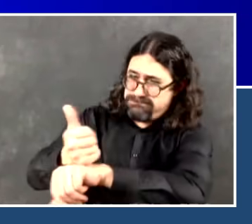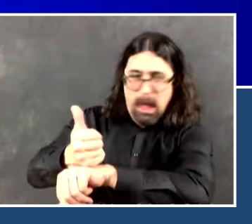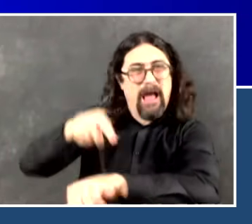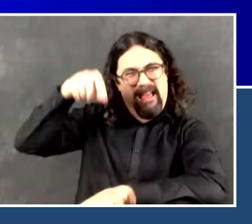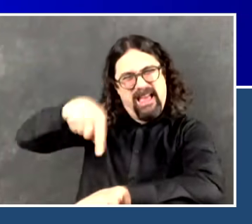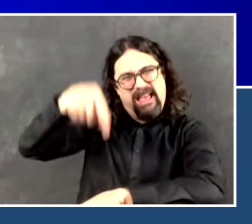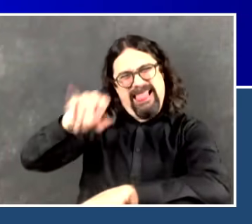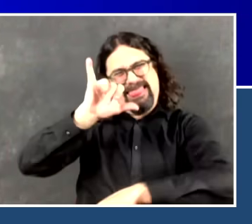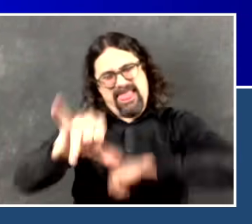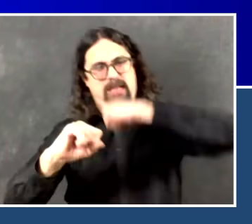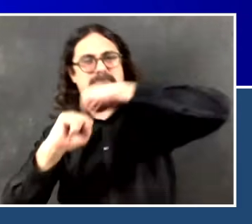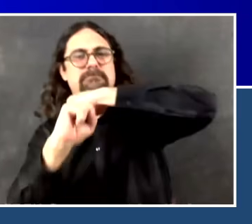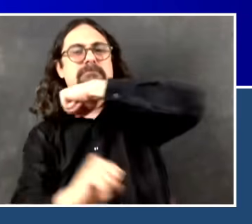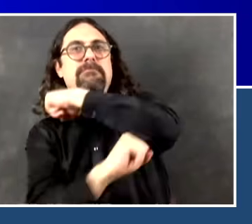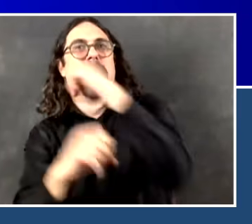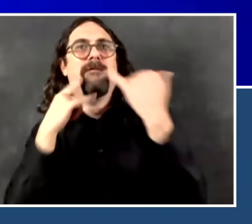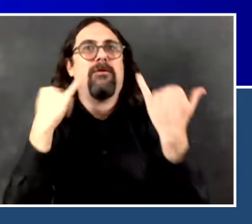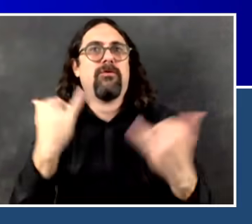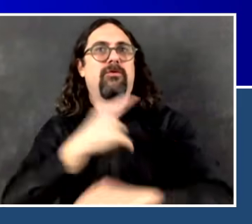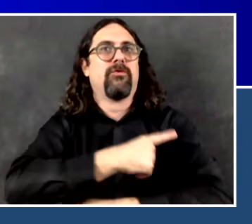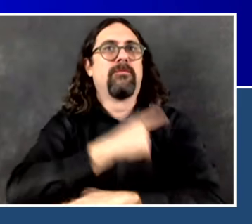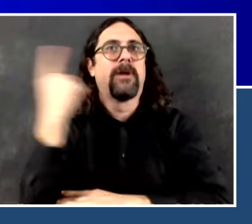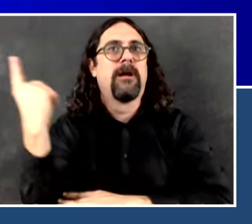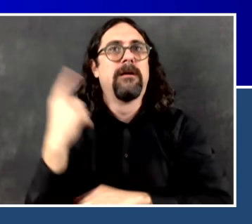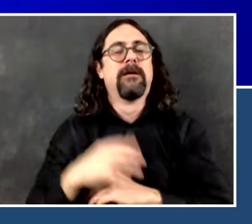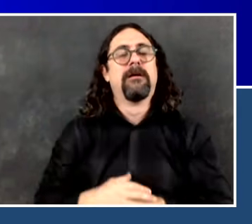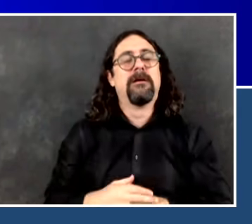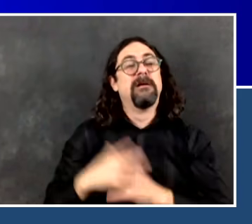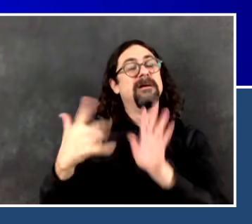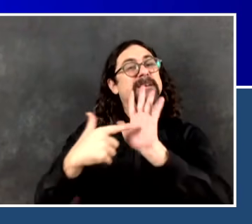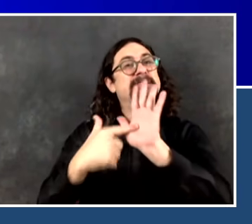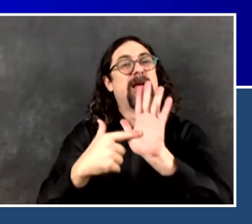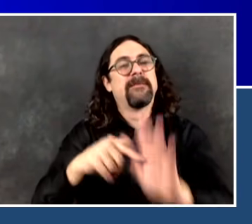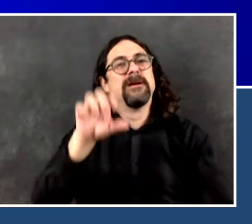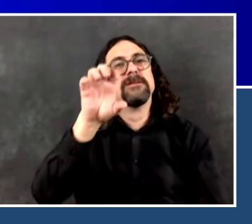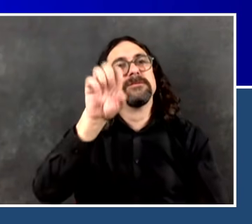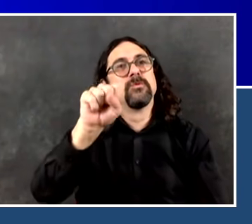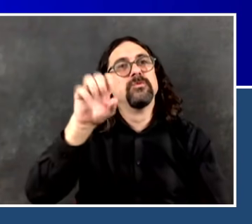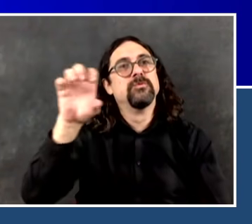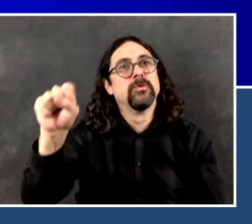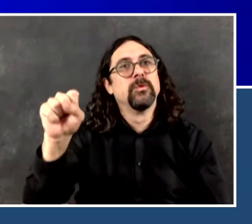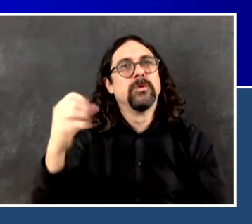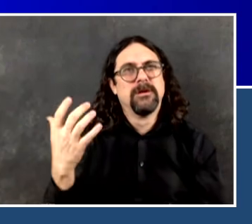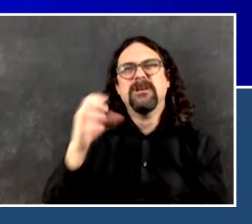E XAPMLE RIGHT THERE, IF YOU DON'T KNOW WHAT I'M TLAKING ABOUT.